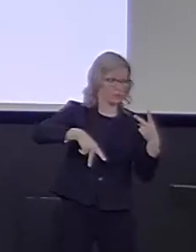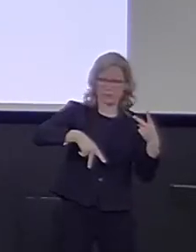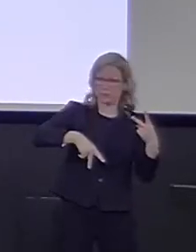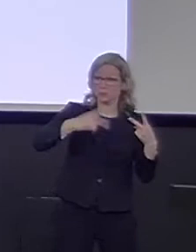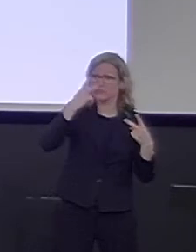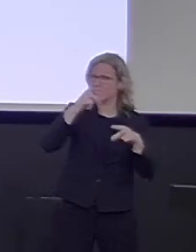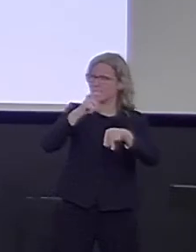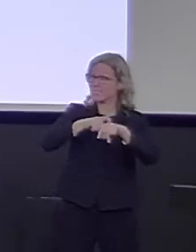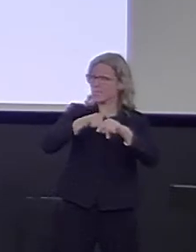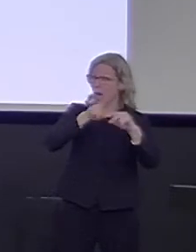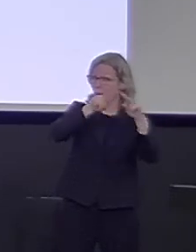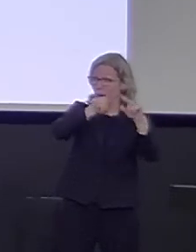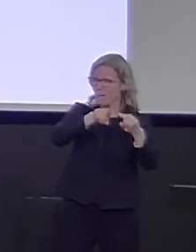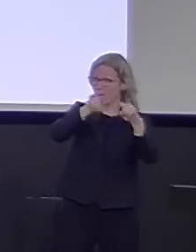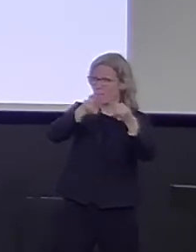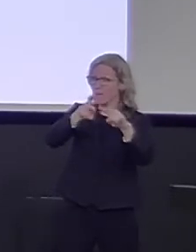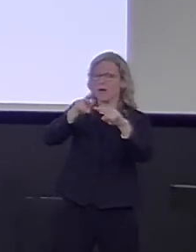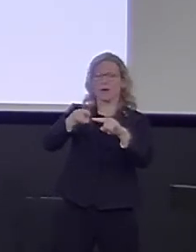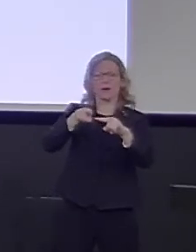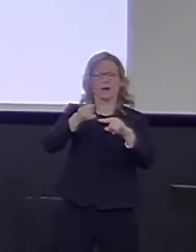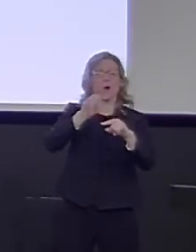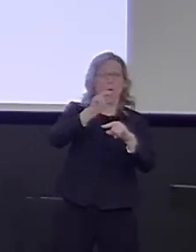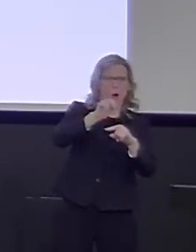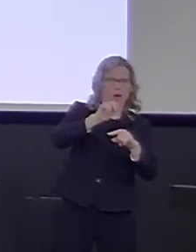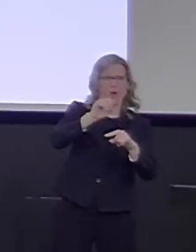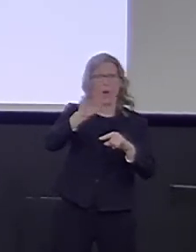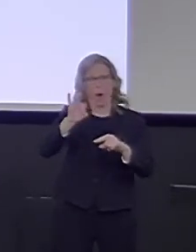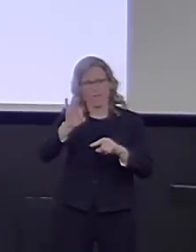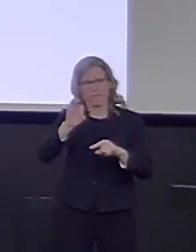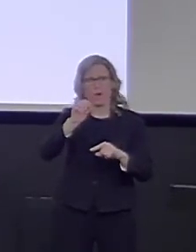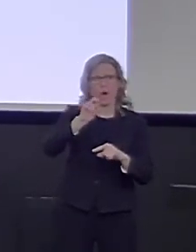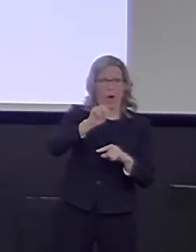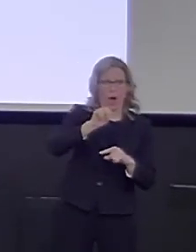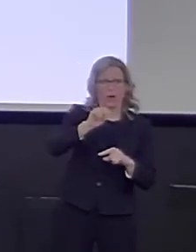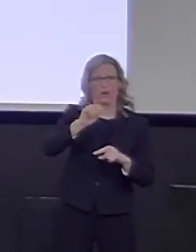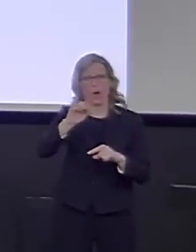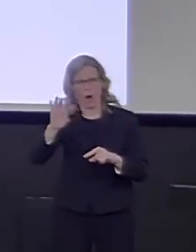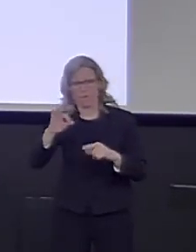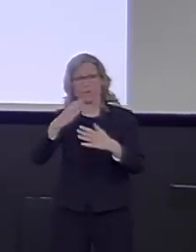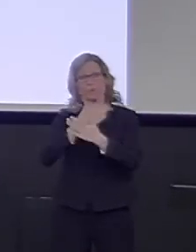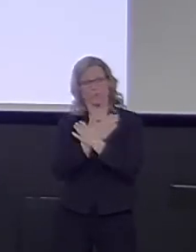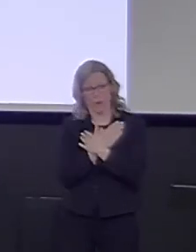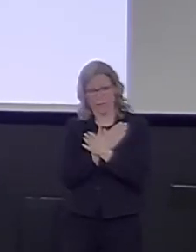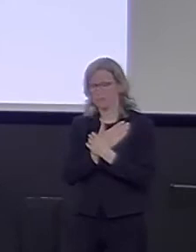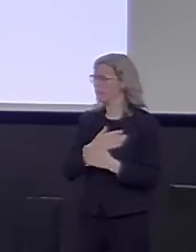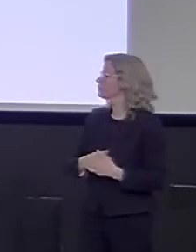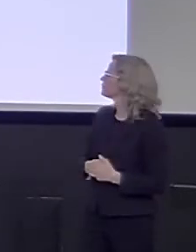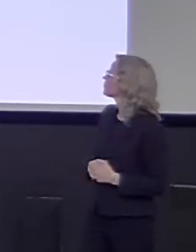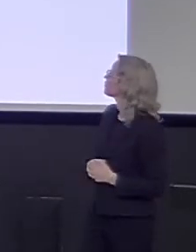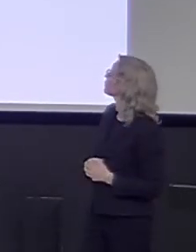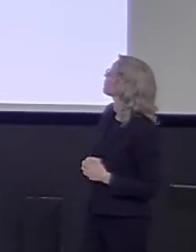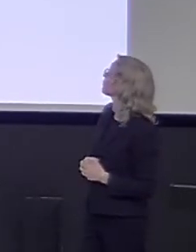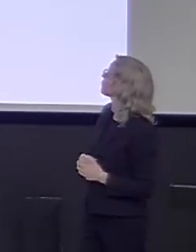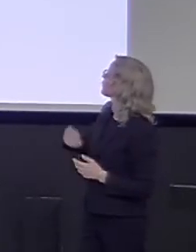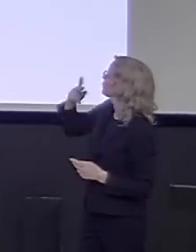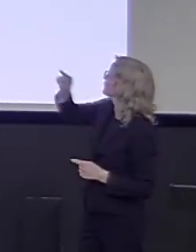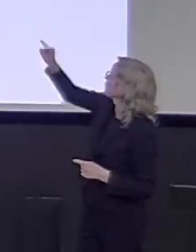on the on, off, on, off, on, off, rest, and similarly for each of the epics in the experiment,